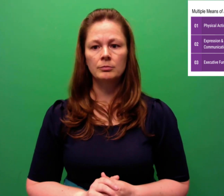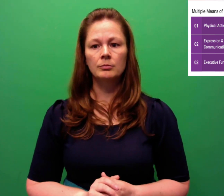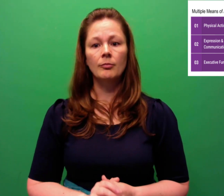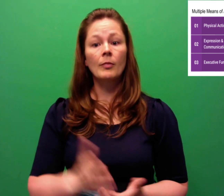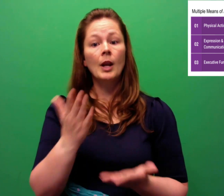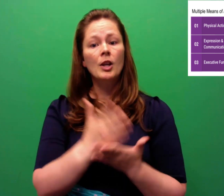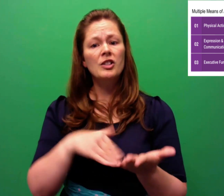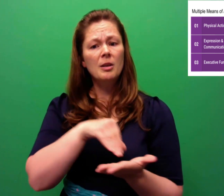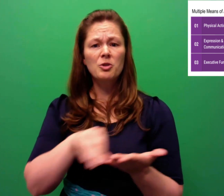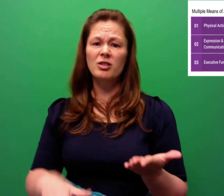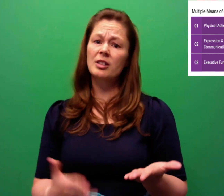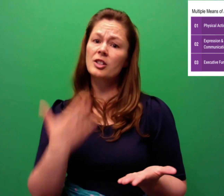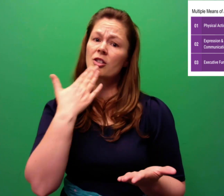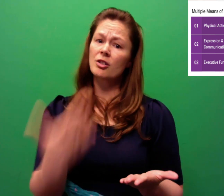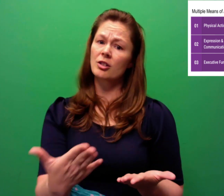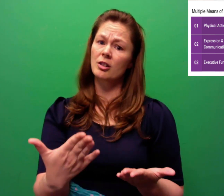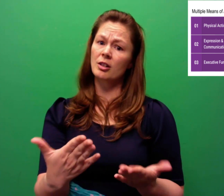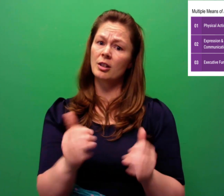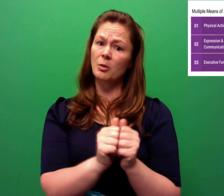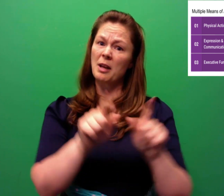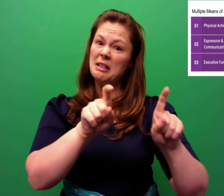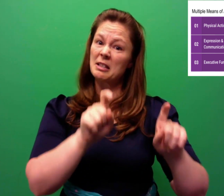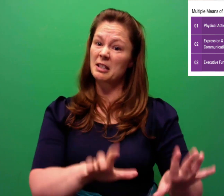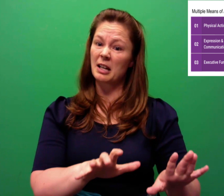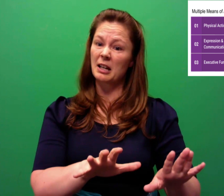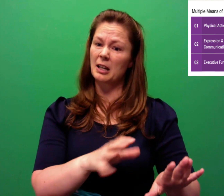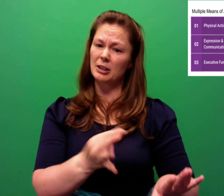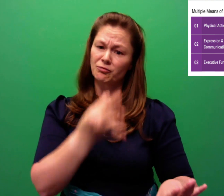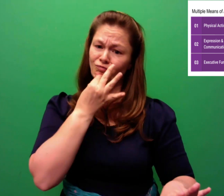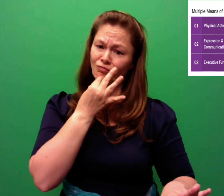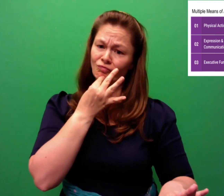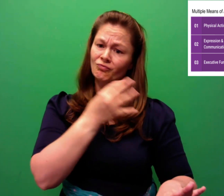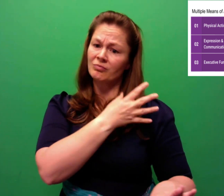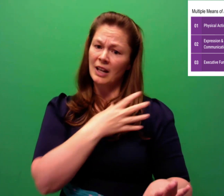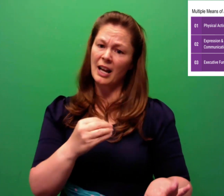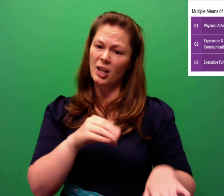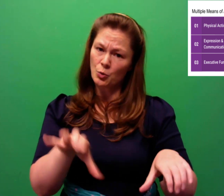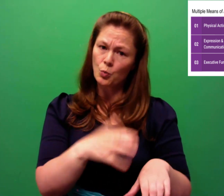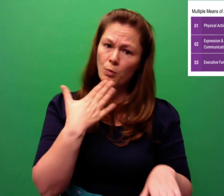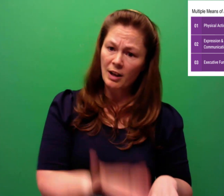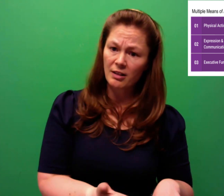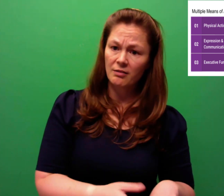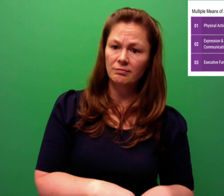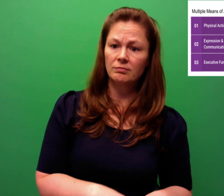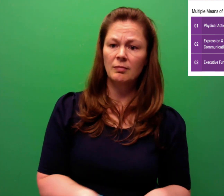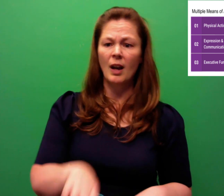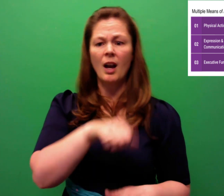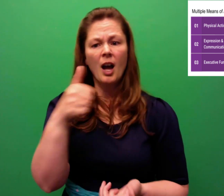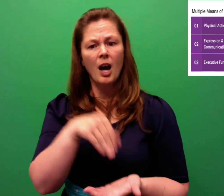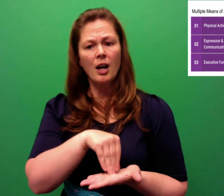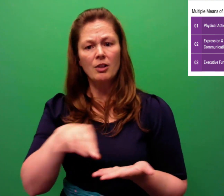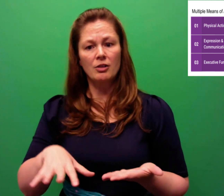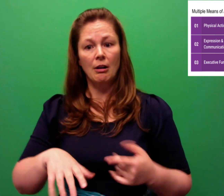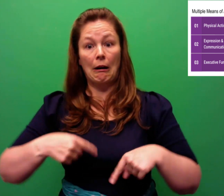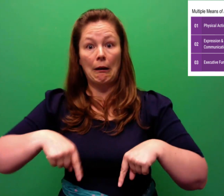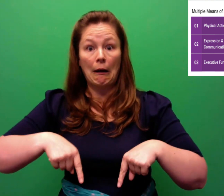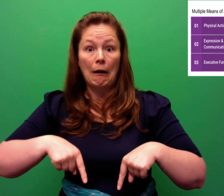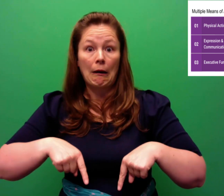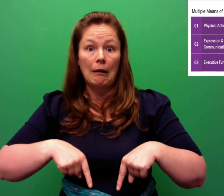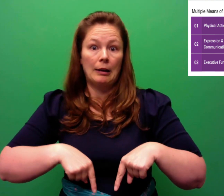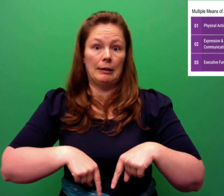learned. Some students are good test takers and perform well on them whereas